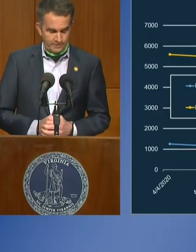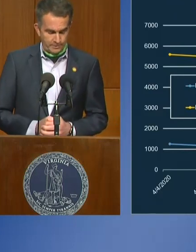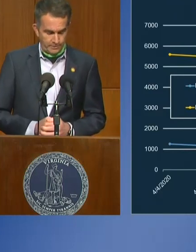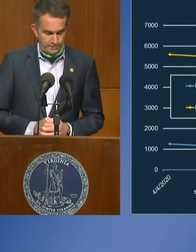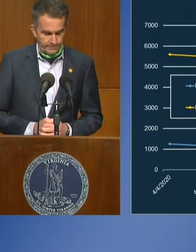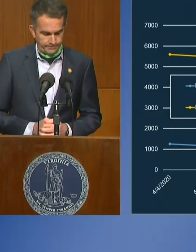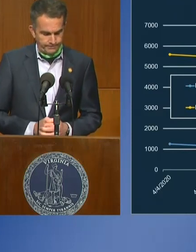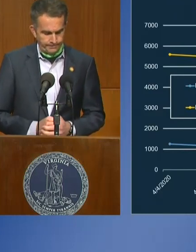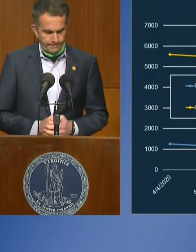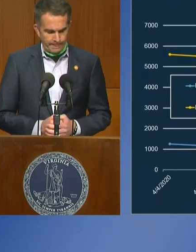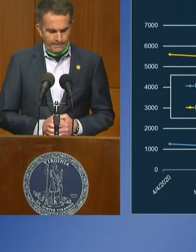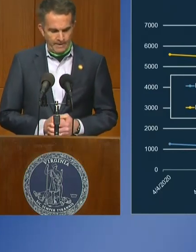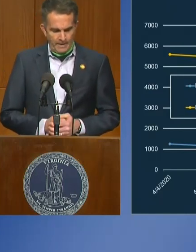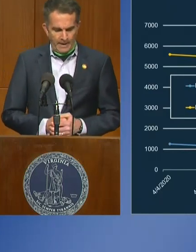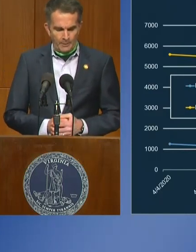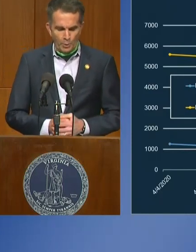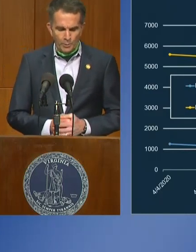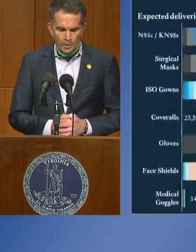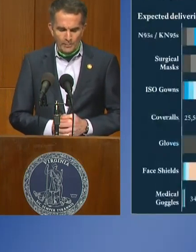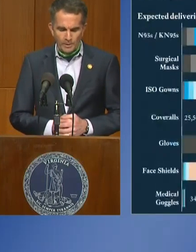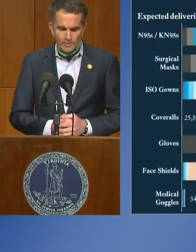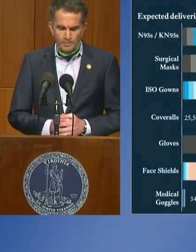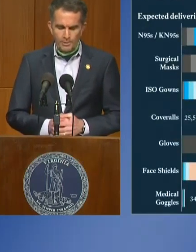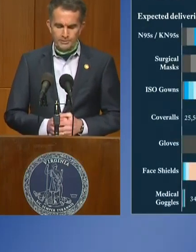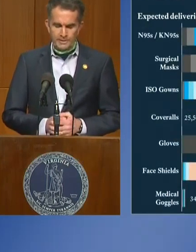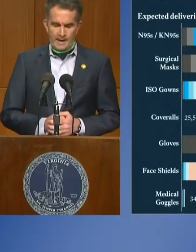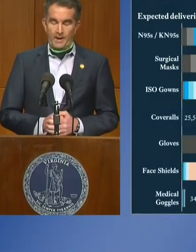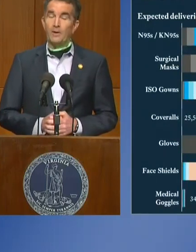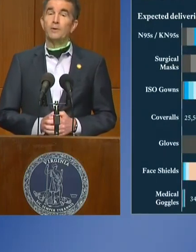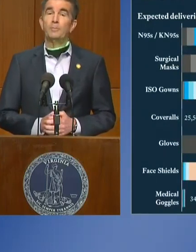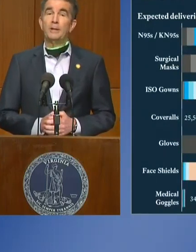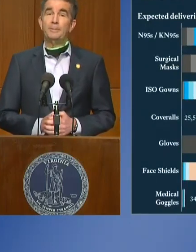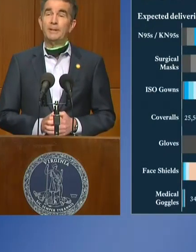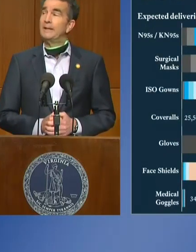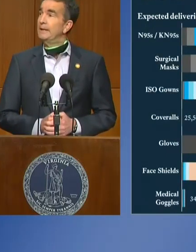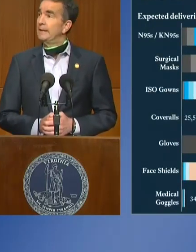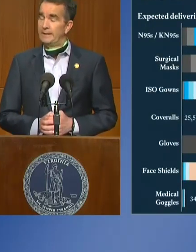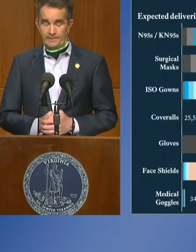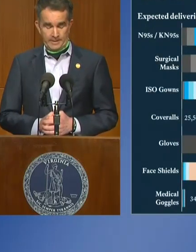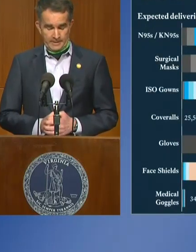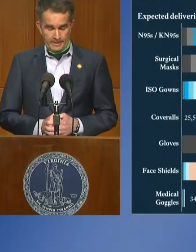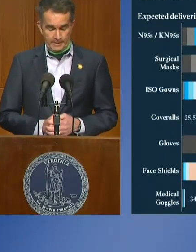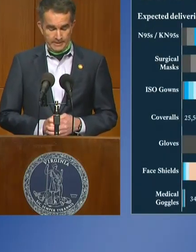OUTPATIENT. PROVIDERS TO BE